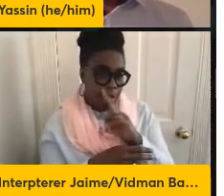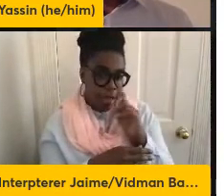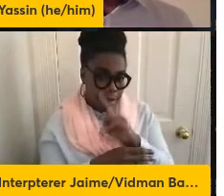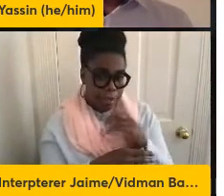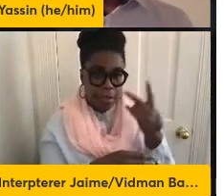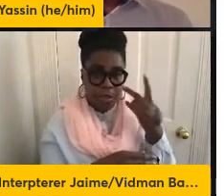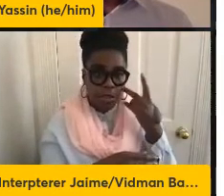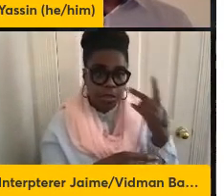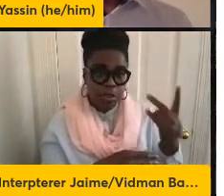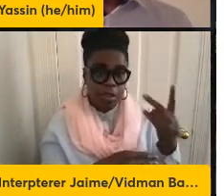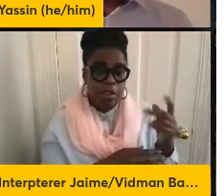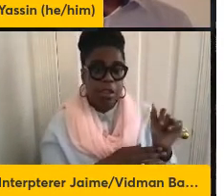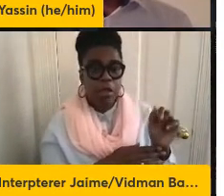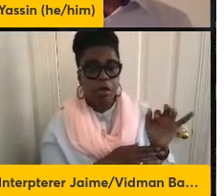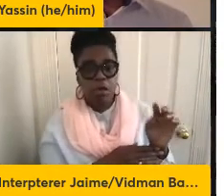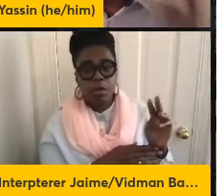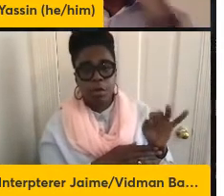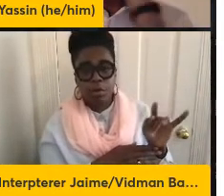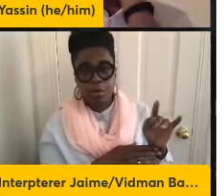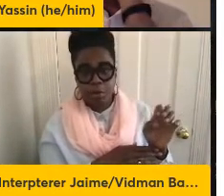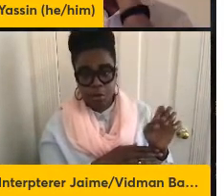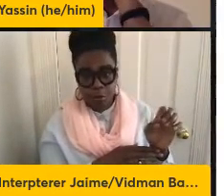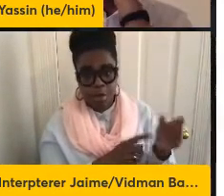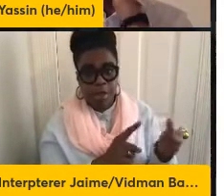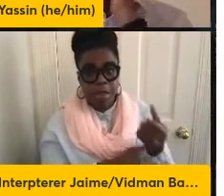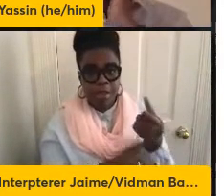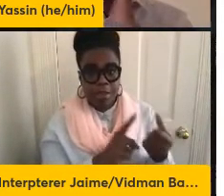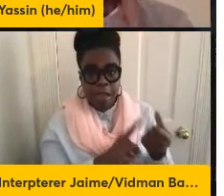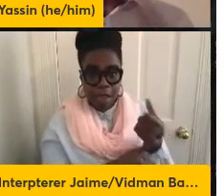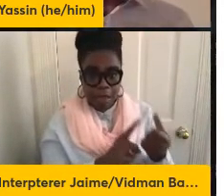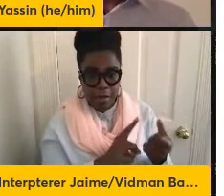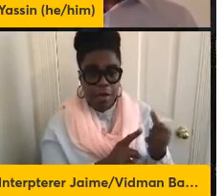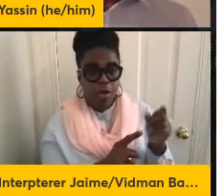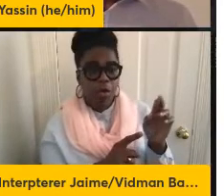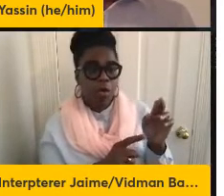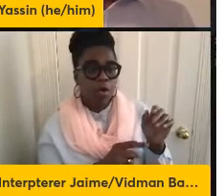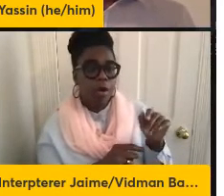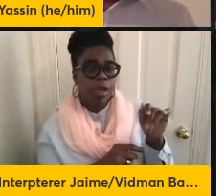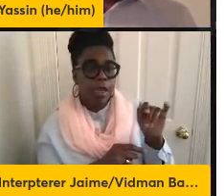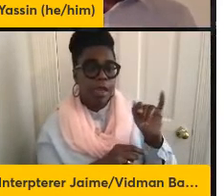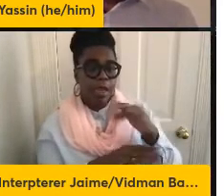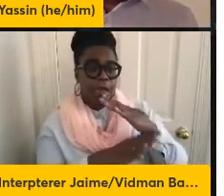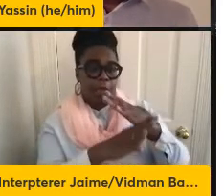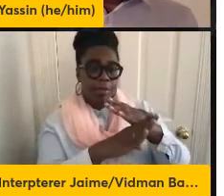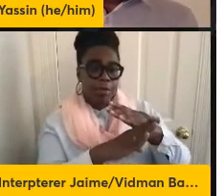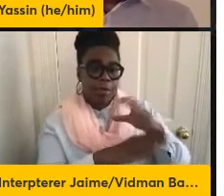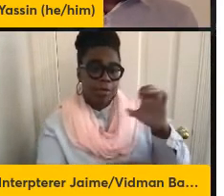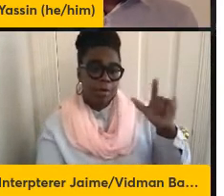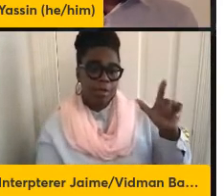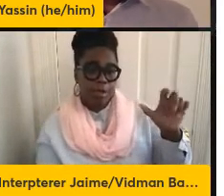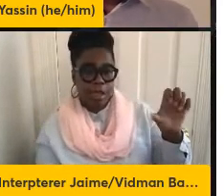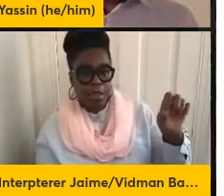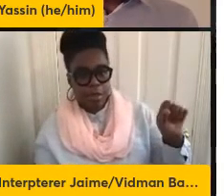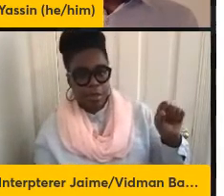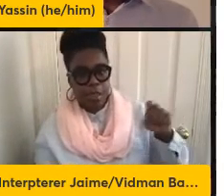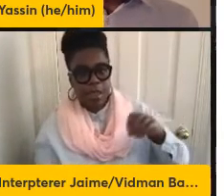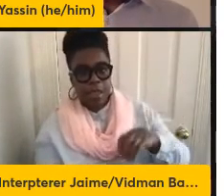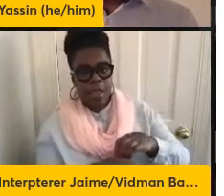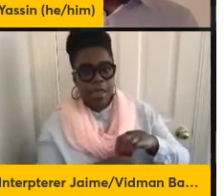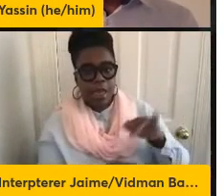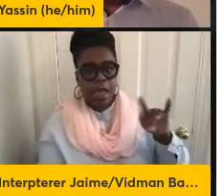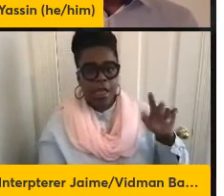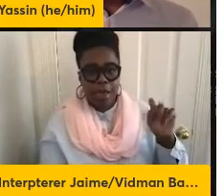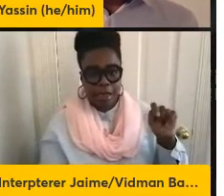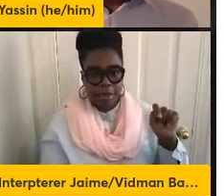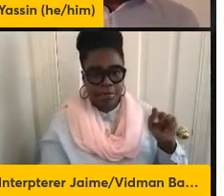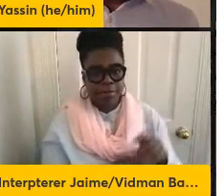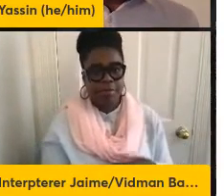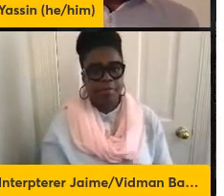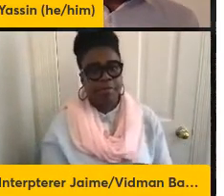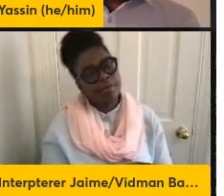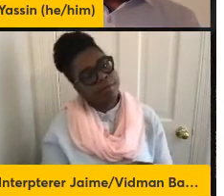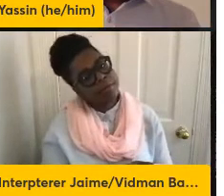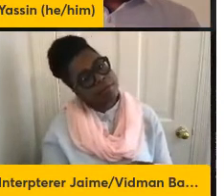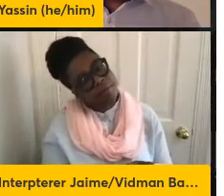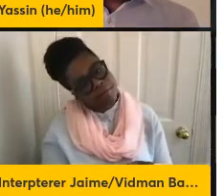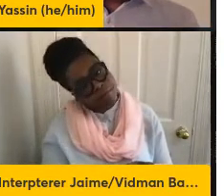attack, so an infiltration of auto immune cells or immune cells in in in the islets of Langerhans. So, and if you measure blood